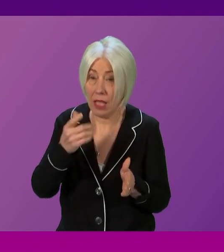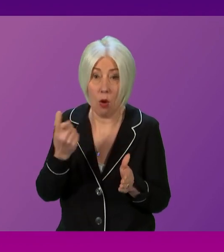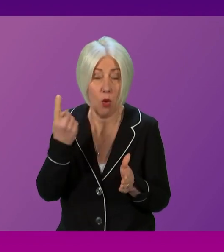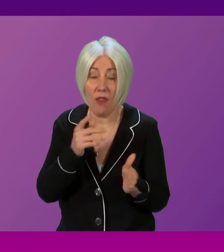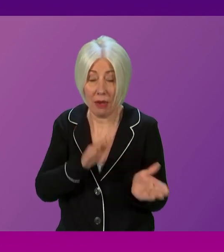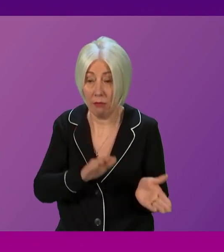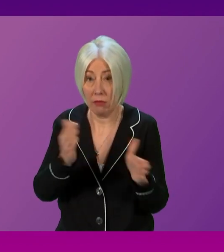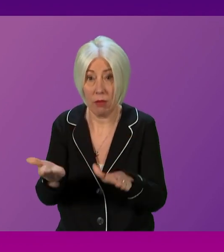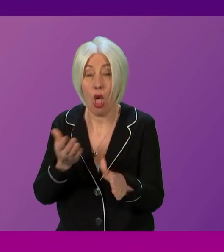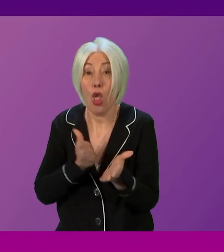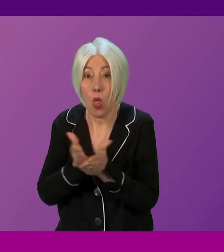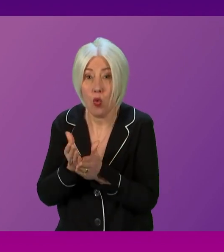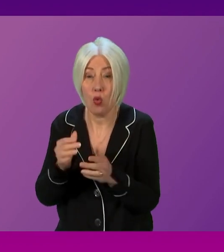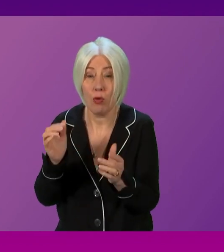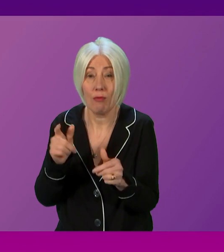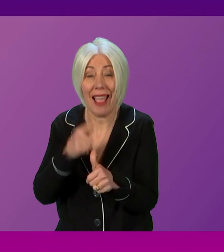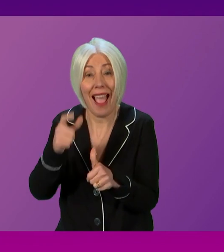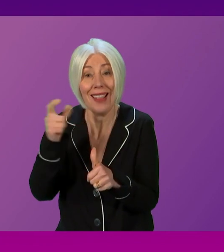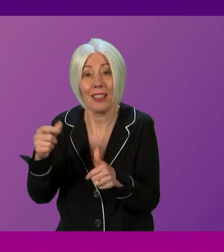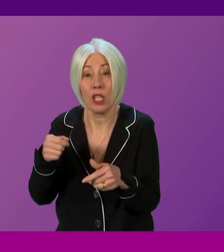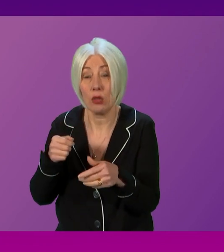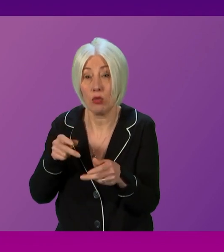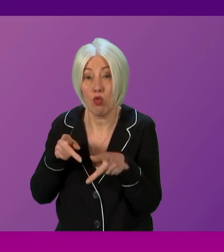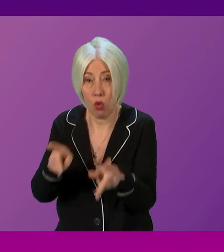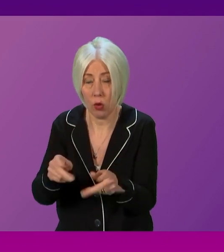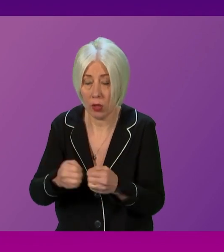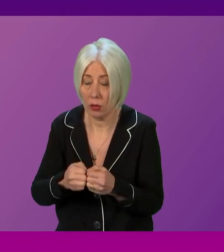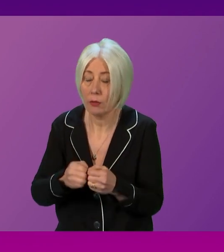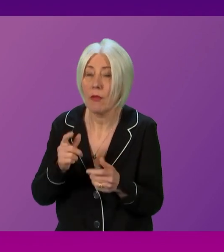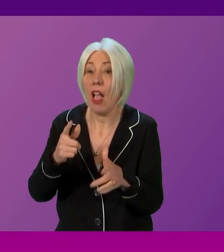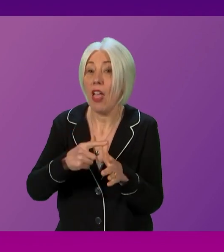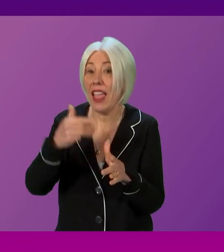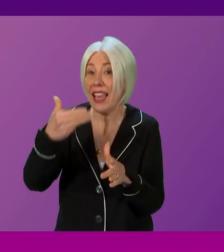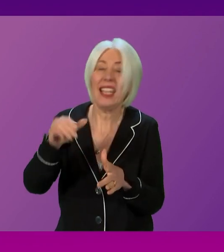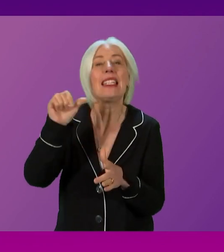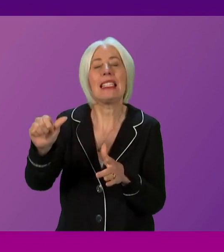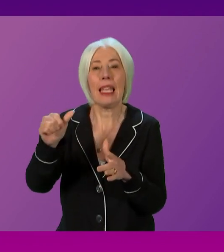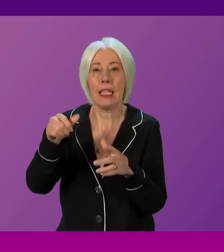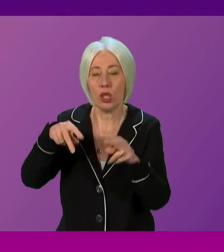The Scottish Government’s commitments in terms of dualling and upgrading the A96 stand. Of course,